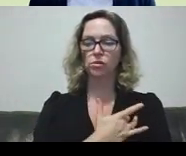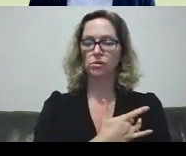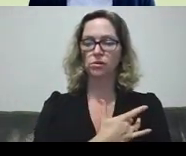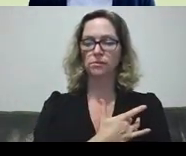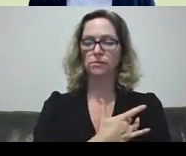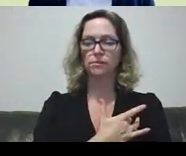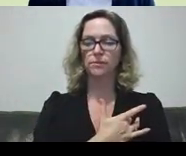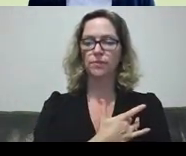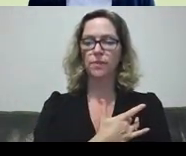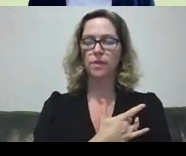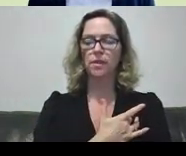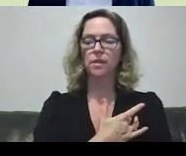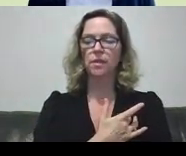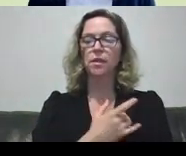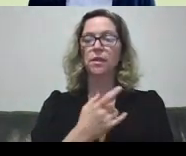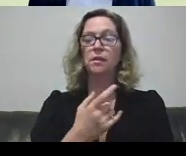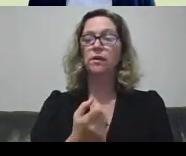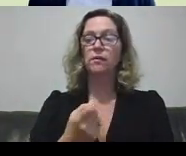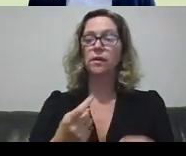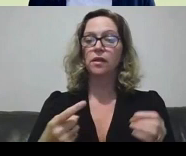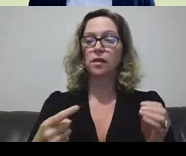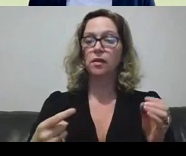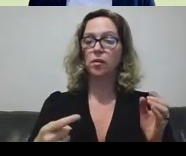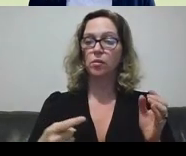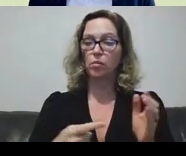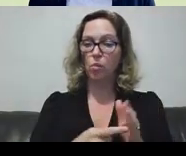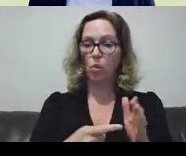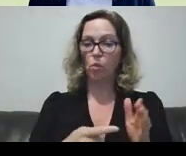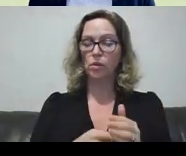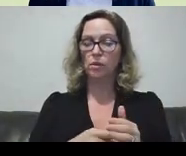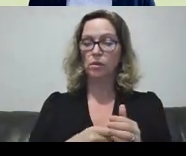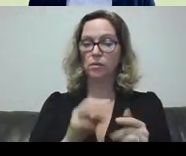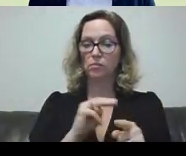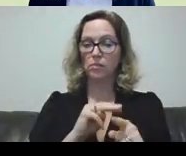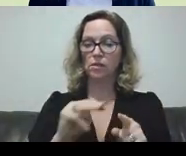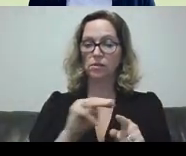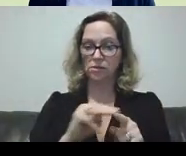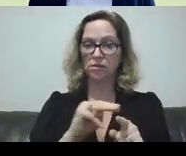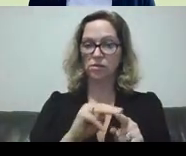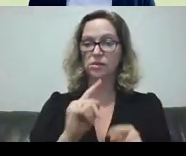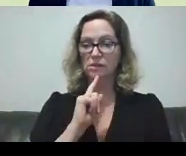message to consider a sorry important message write it down so again you can